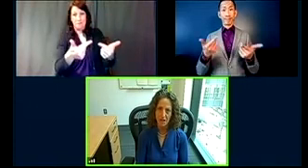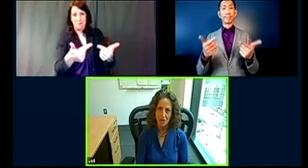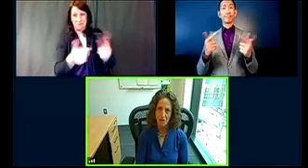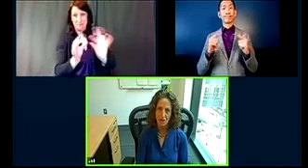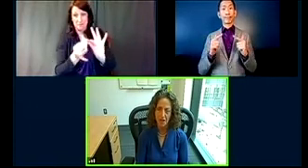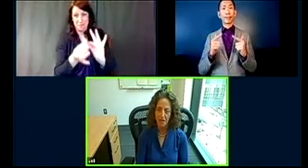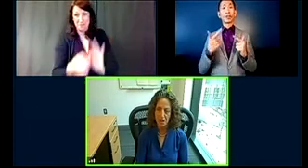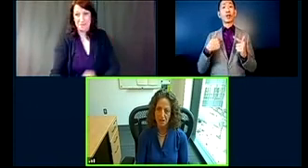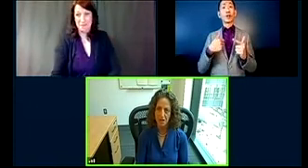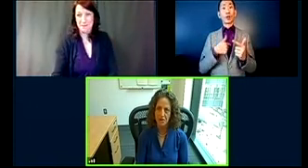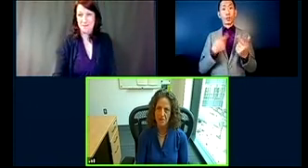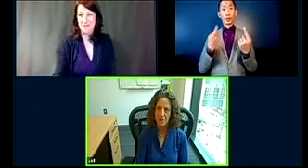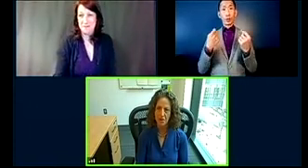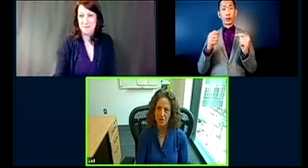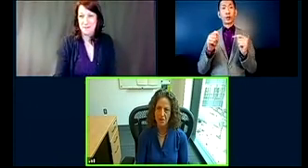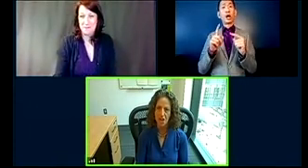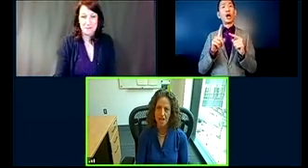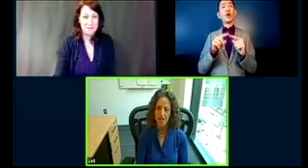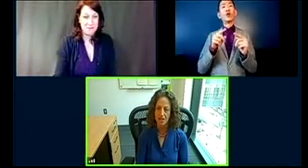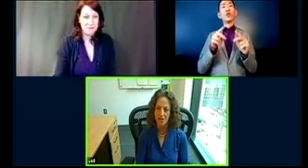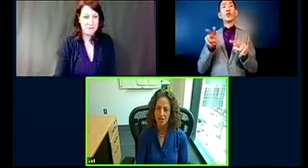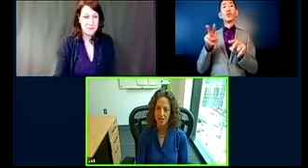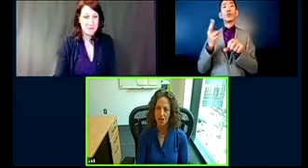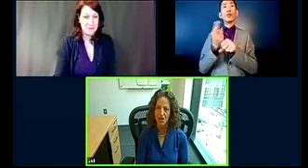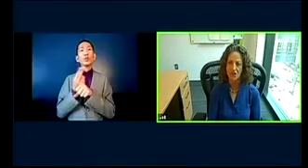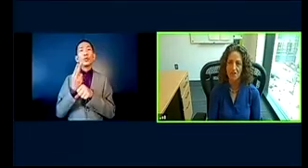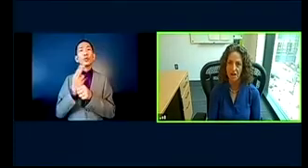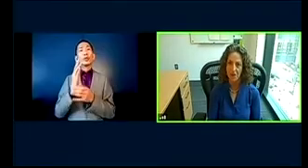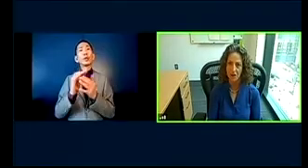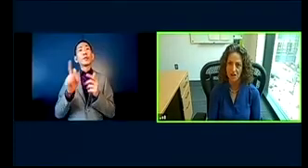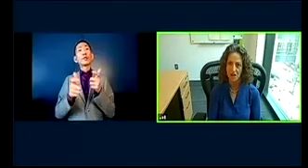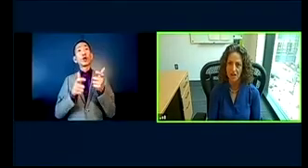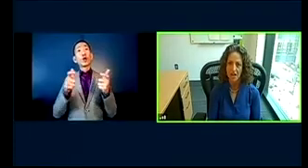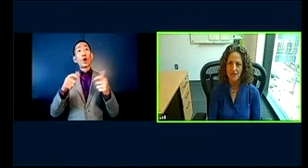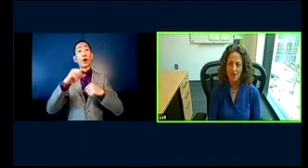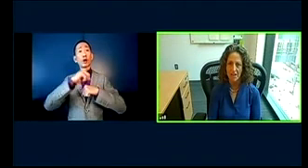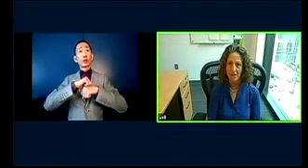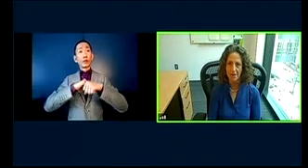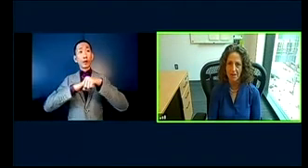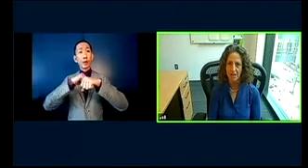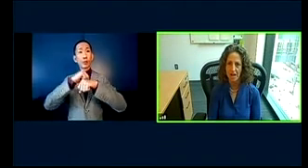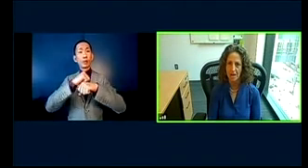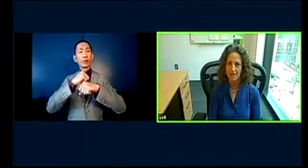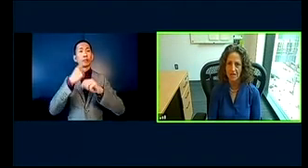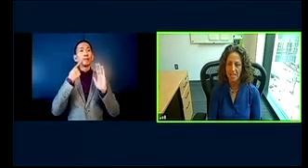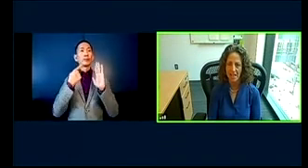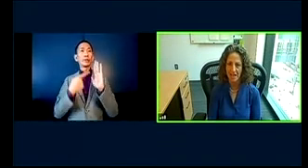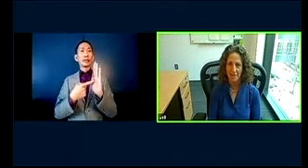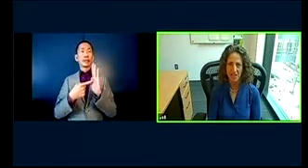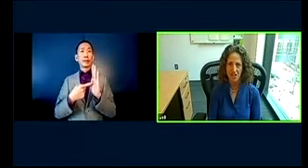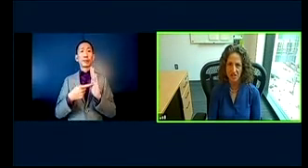SO, WHAT WE TRY TO DO IS WE TRY TO LOOK, TO USE SOME OF THOSE